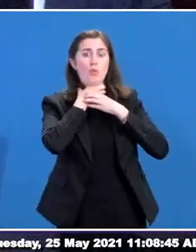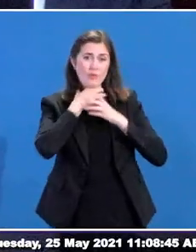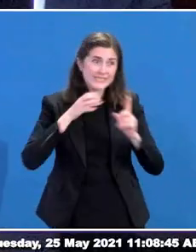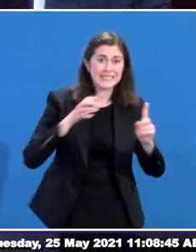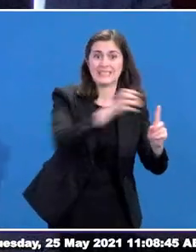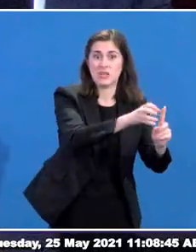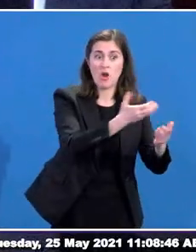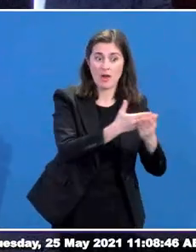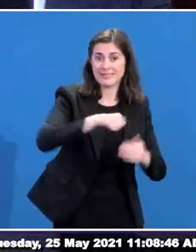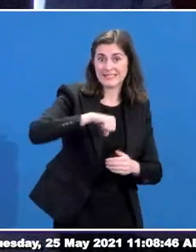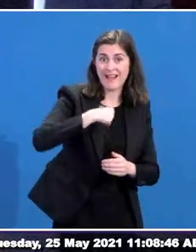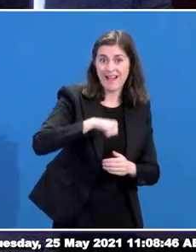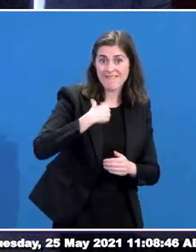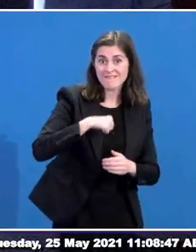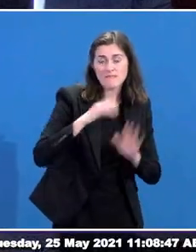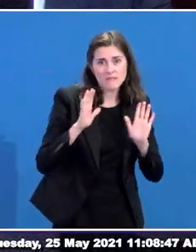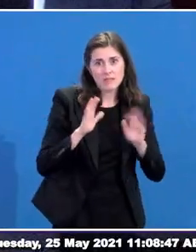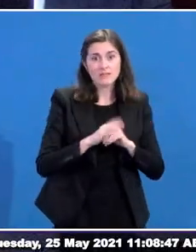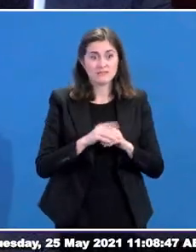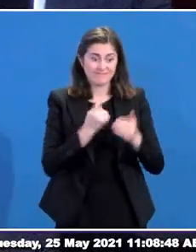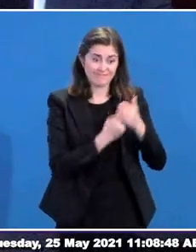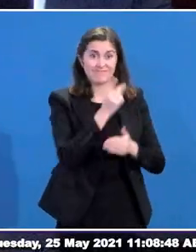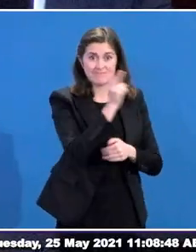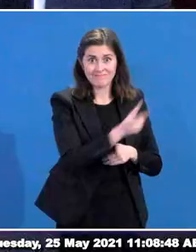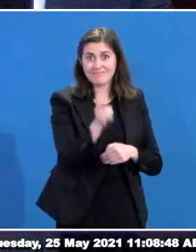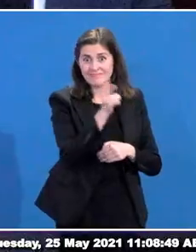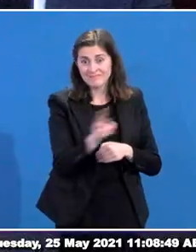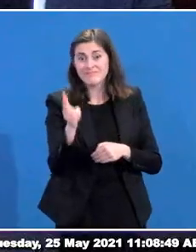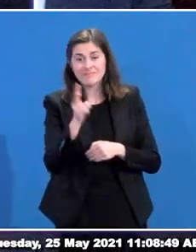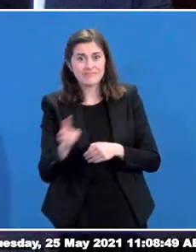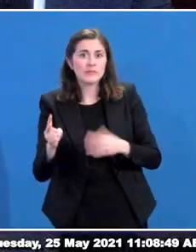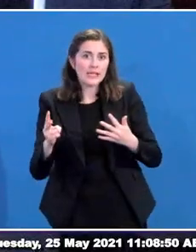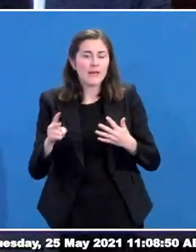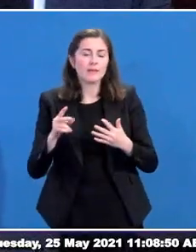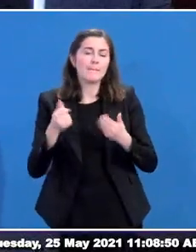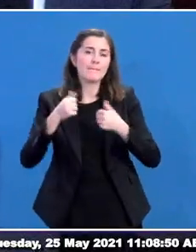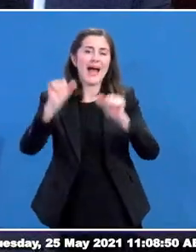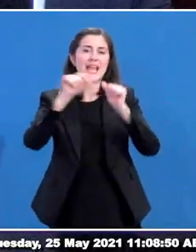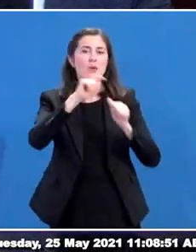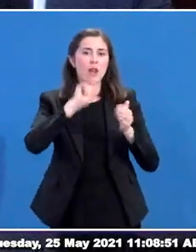And that's a theme that has been repeated through Melissa's life. Yeah. Alright.